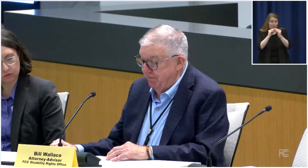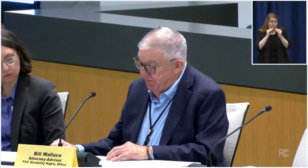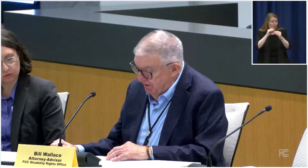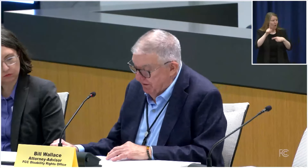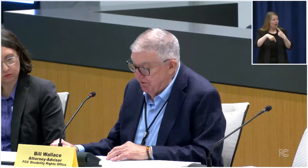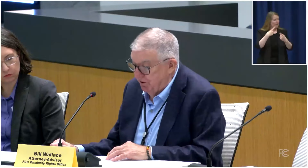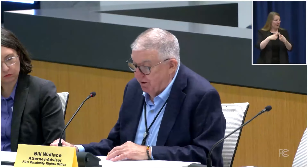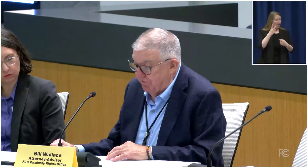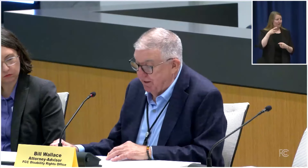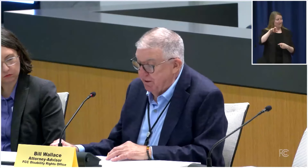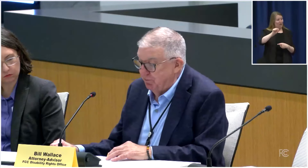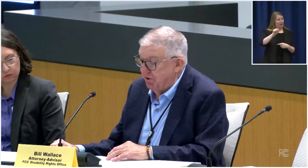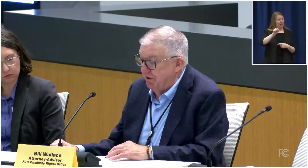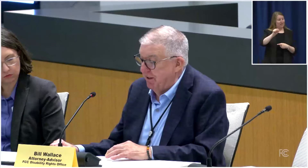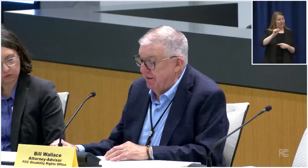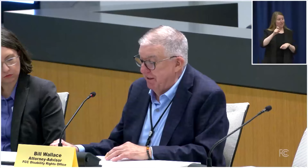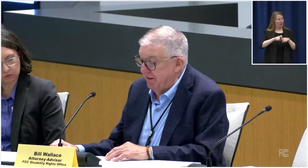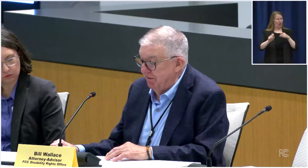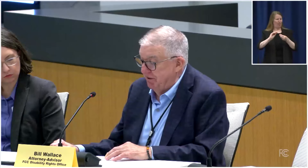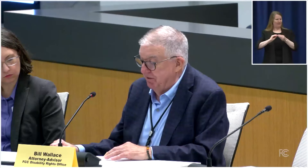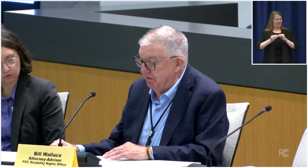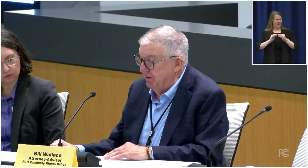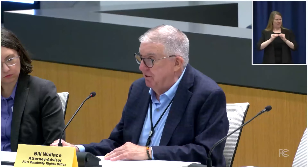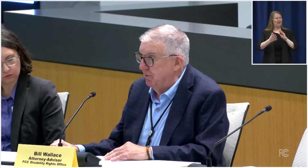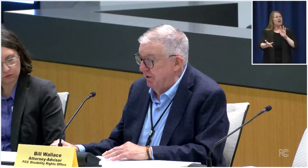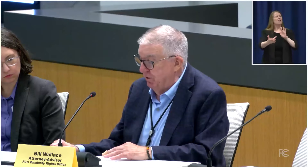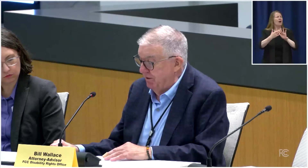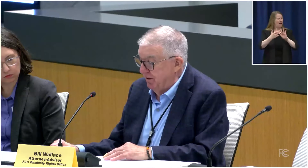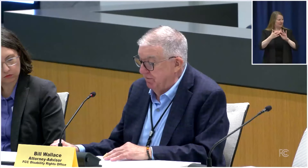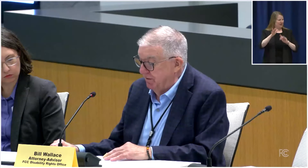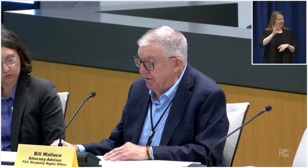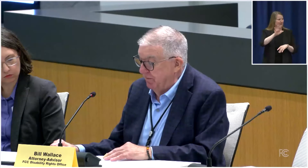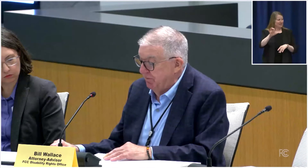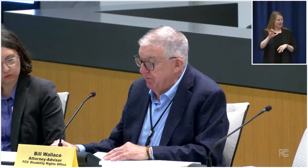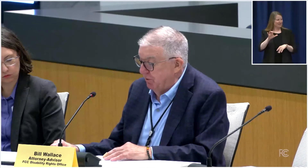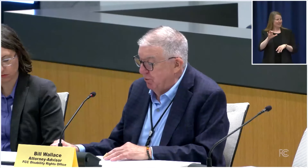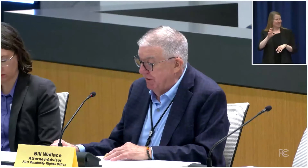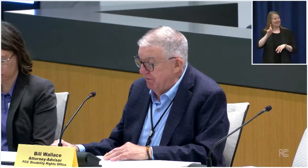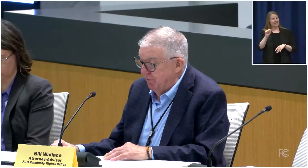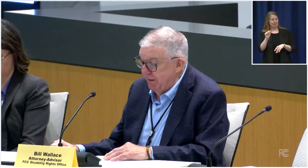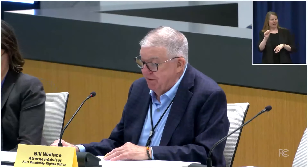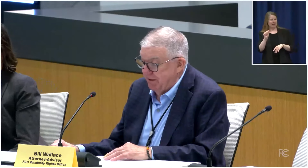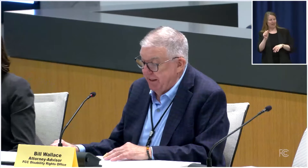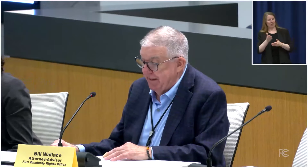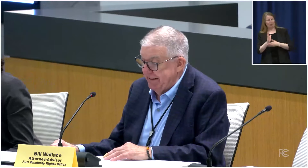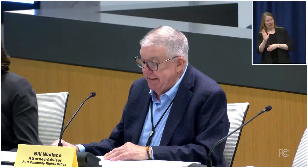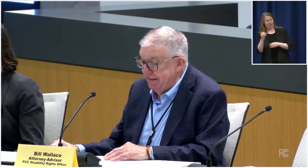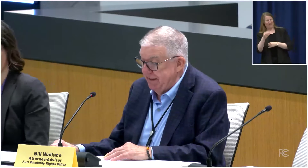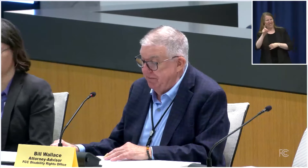LAST 20 TO 25 MINUTES ALSO IN 2023 VRS USERS AVERAGED 500 CALLS TO THE IRS AND